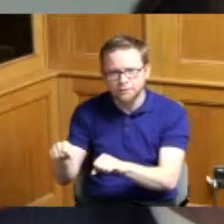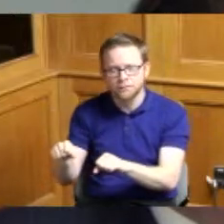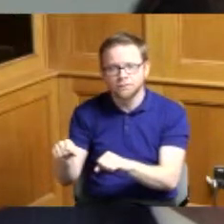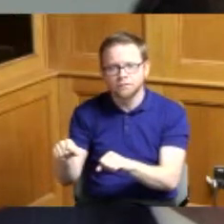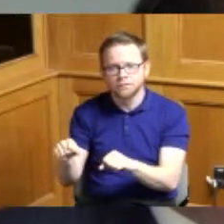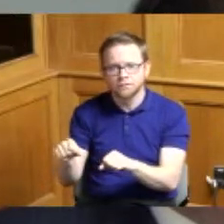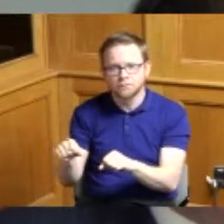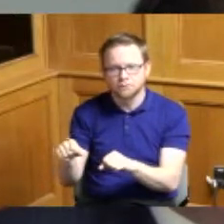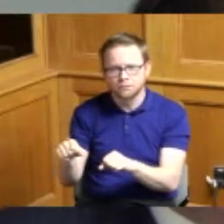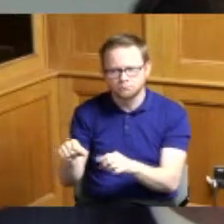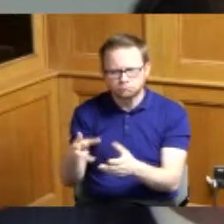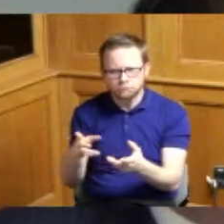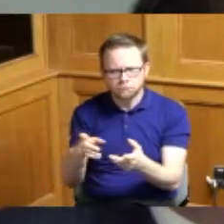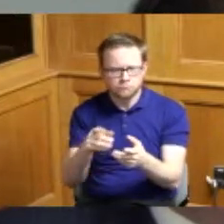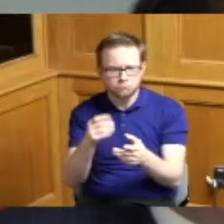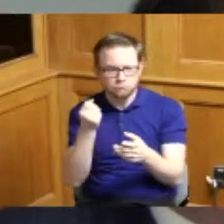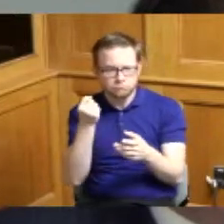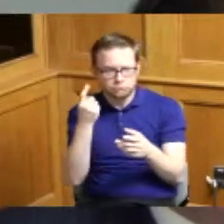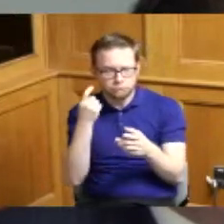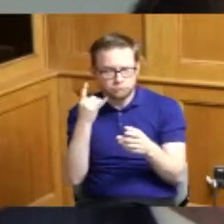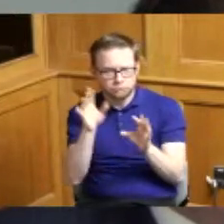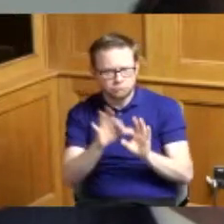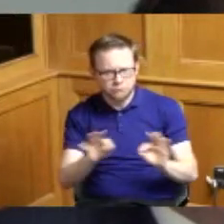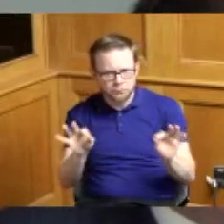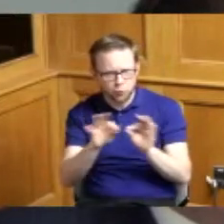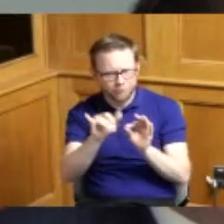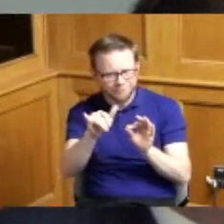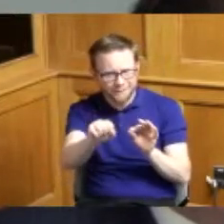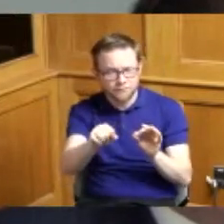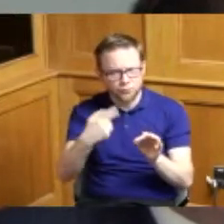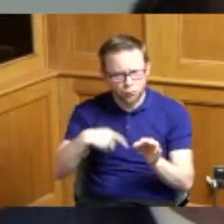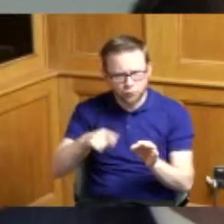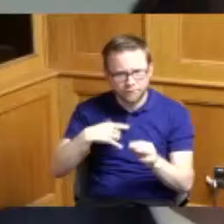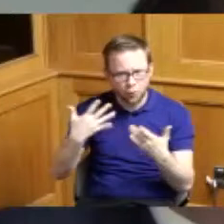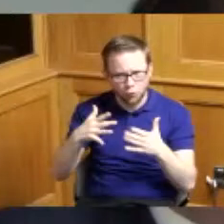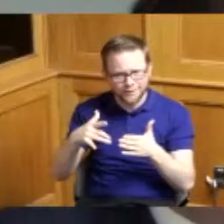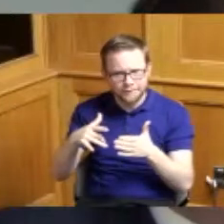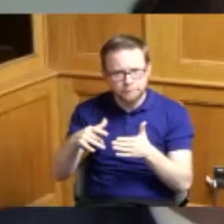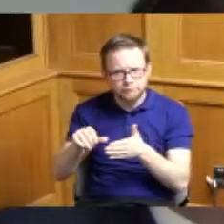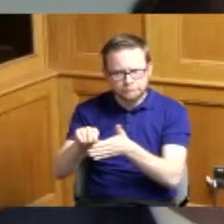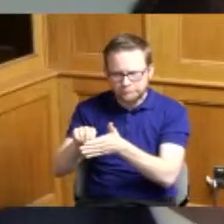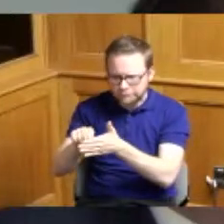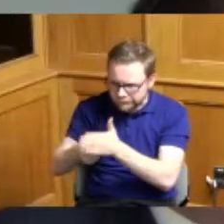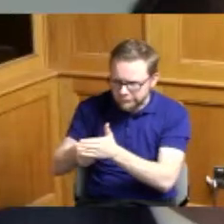of those matters either and we've indicated a FIFA that they are quite important to the county and we